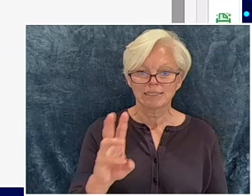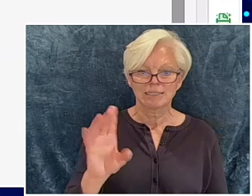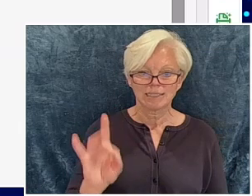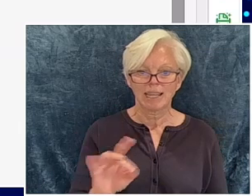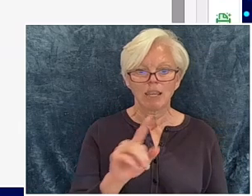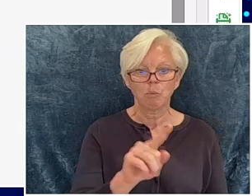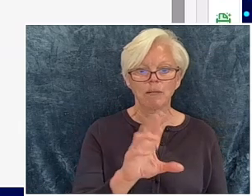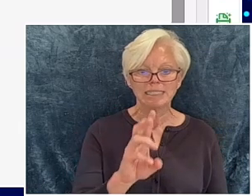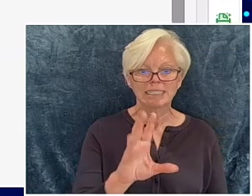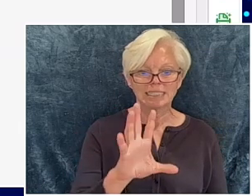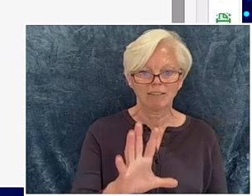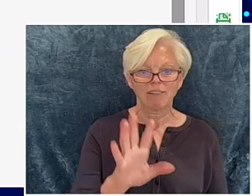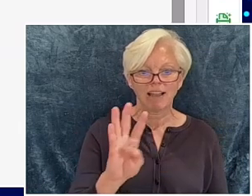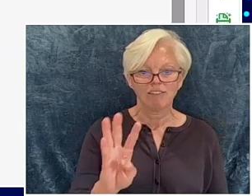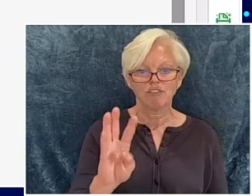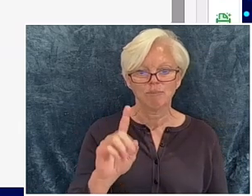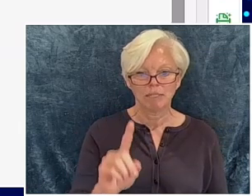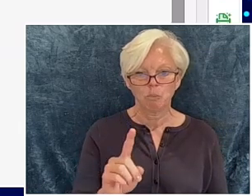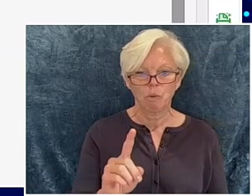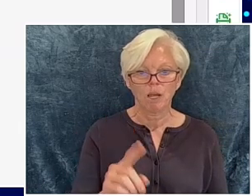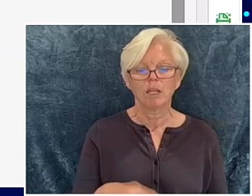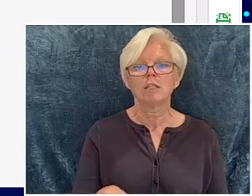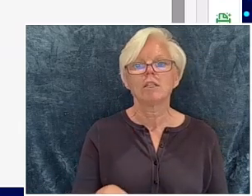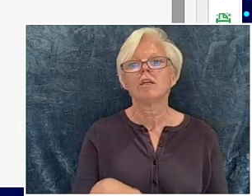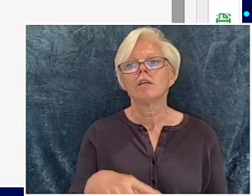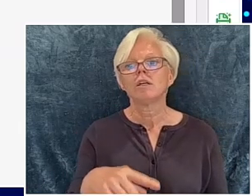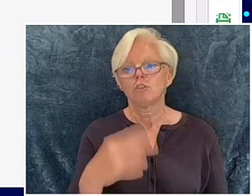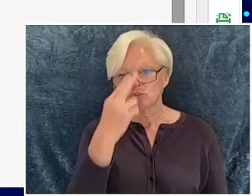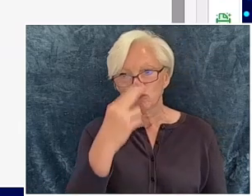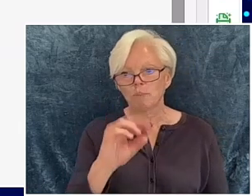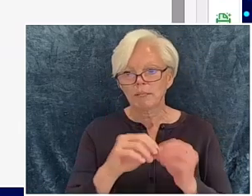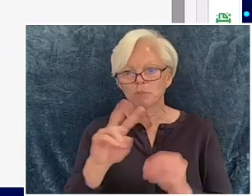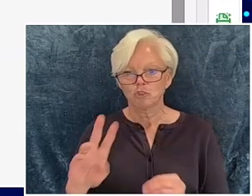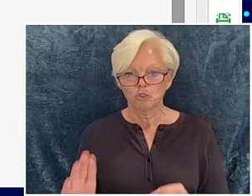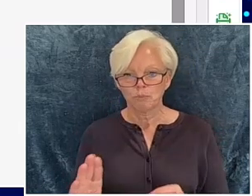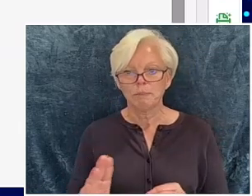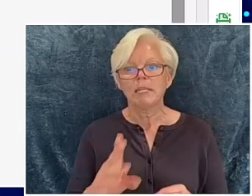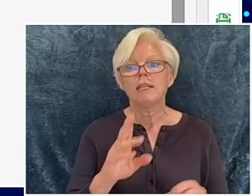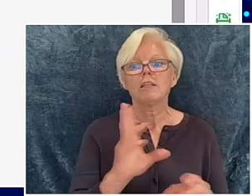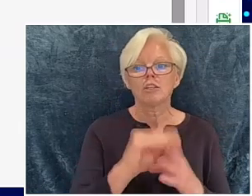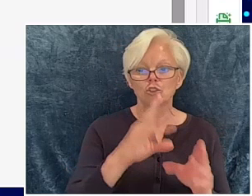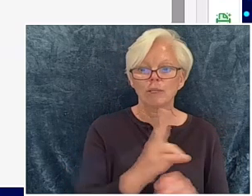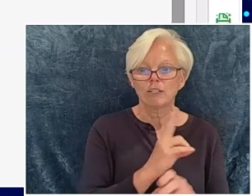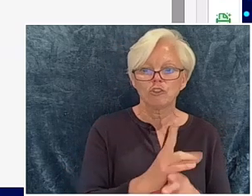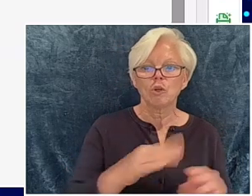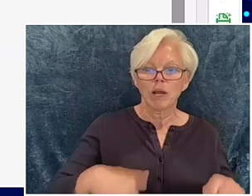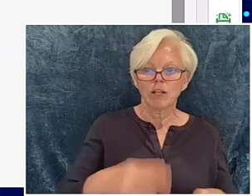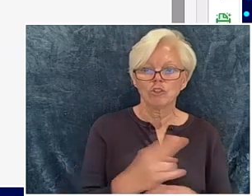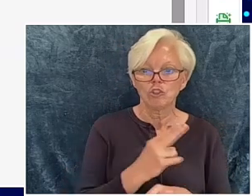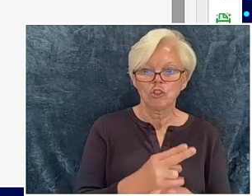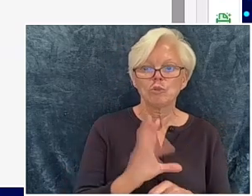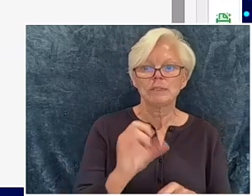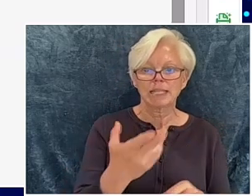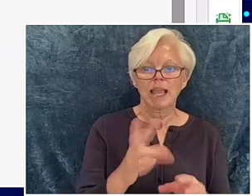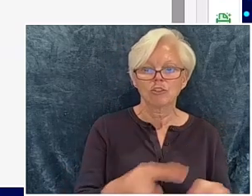under authorizations, the institution may retain the unused cash value of the meal plan through the earlier of the end of the